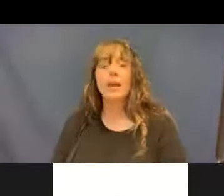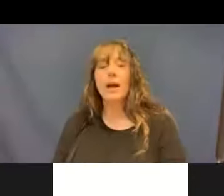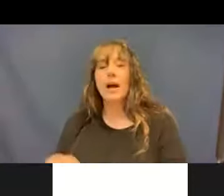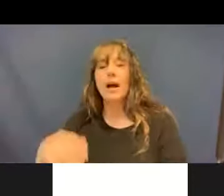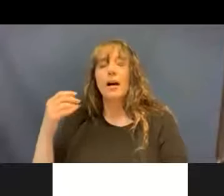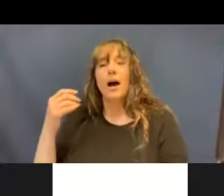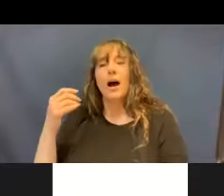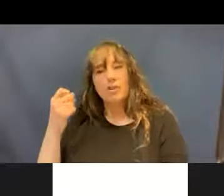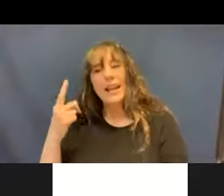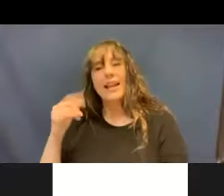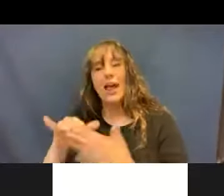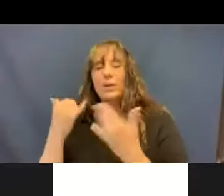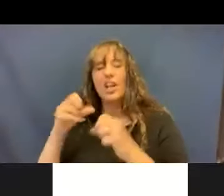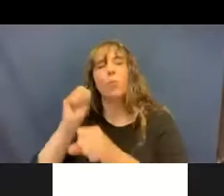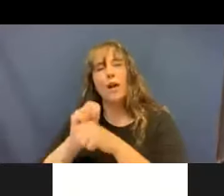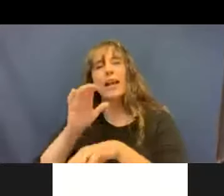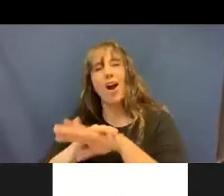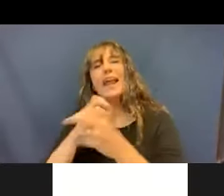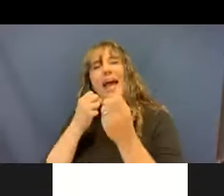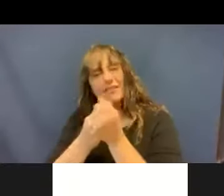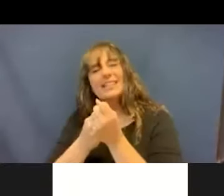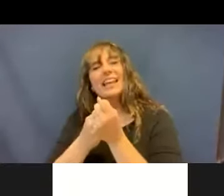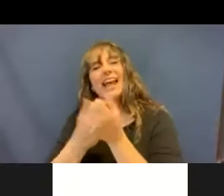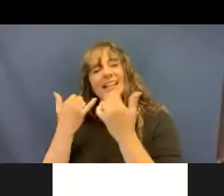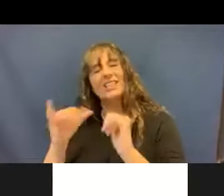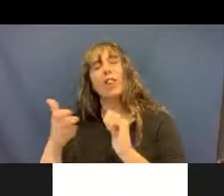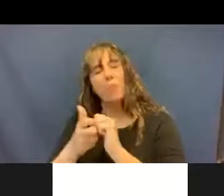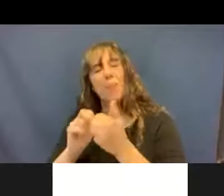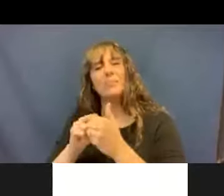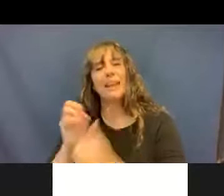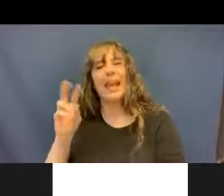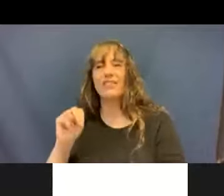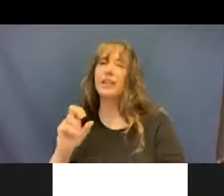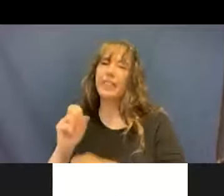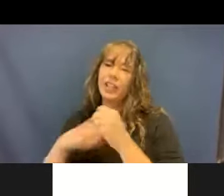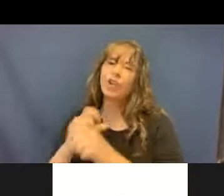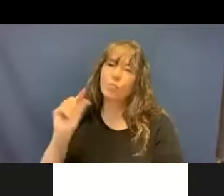still working on advocacy, and it's still a problem, even in 2021. So for those that